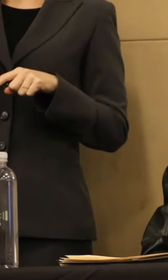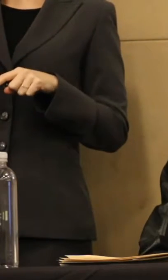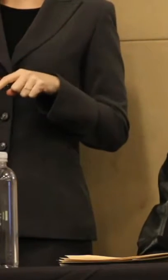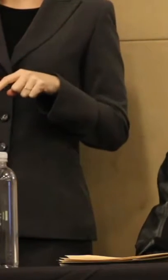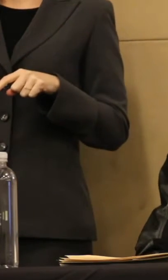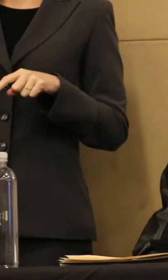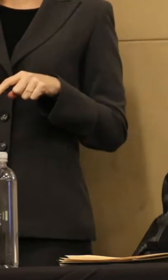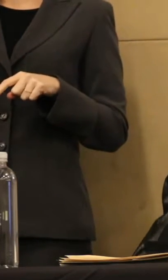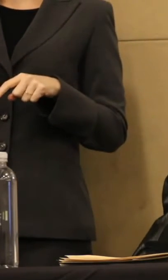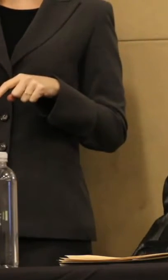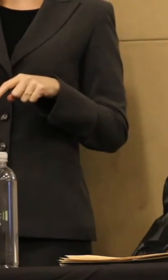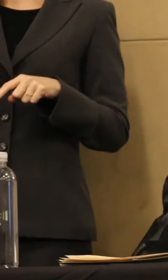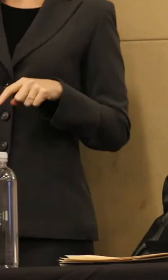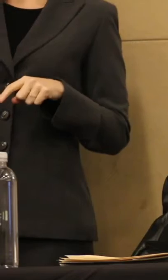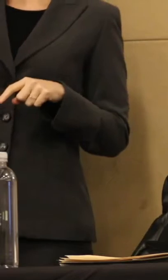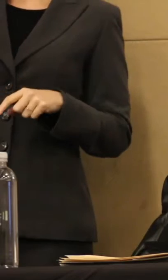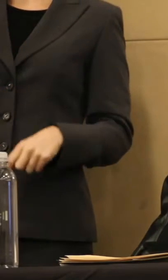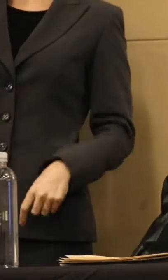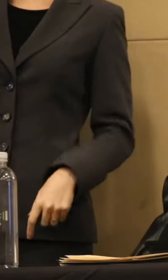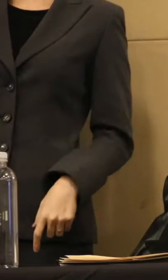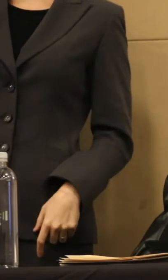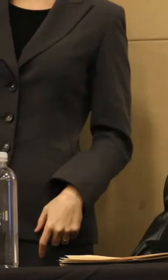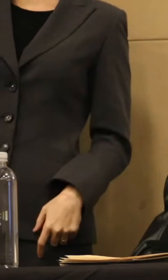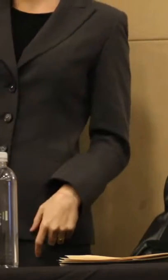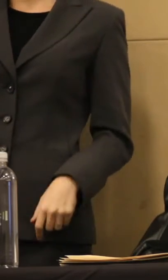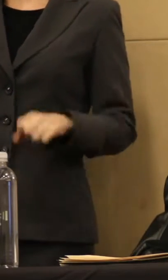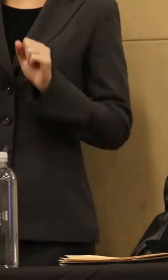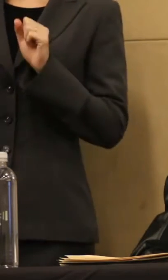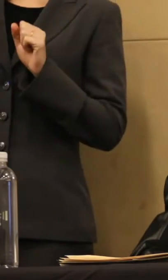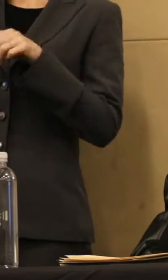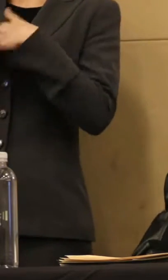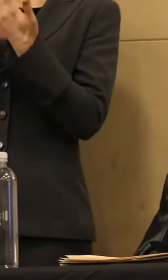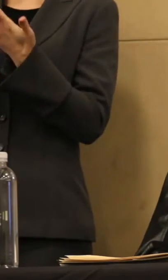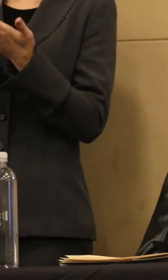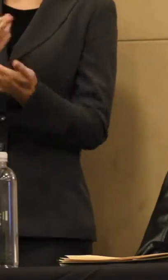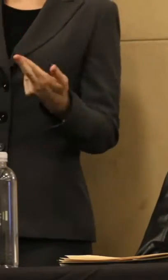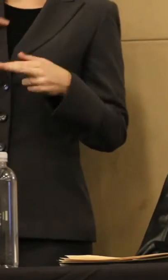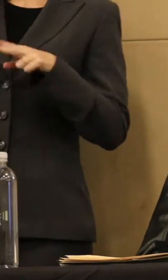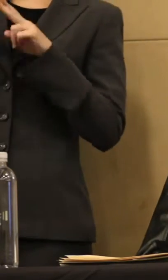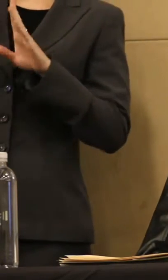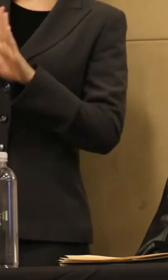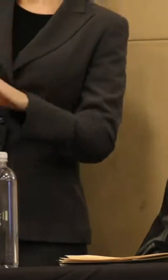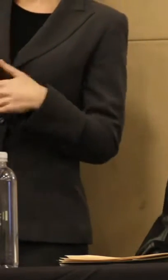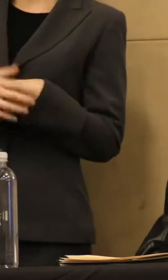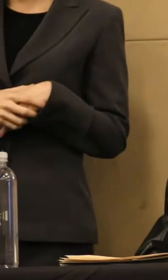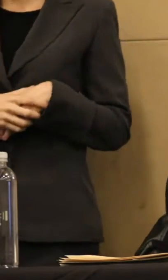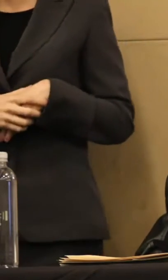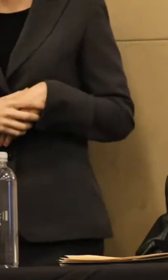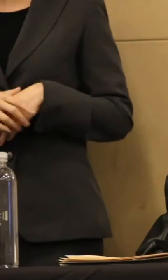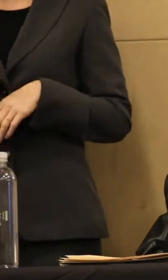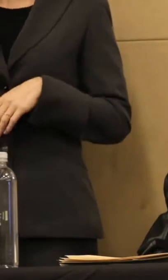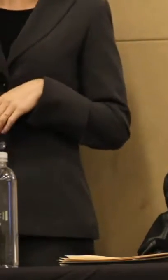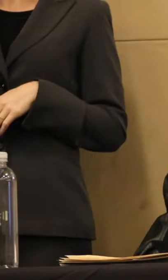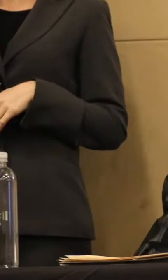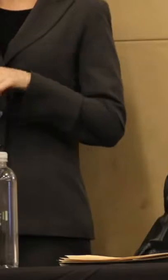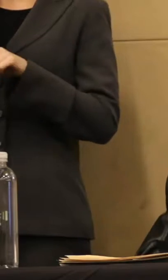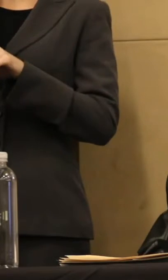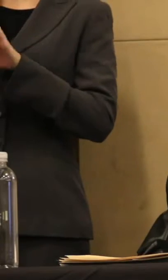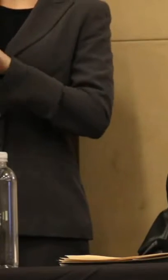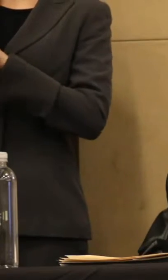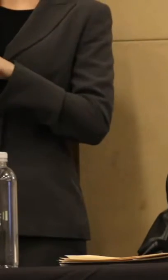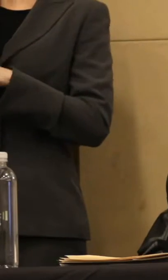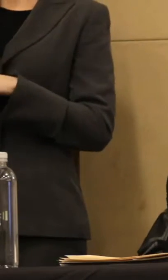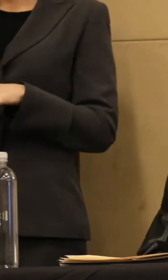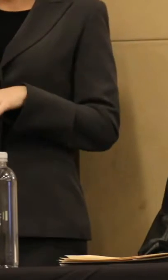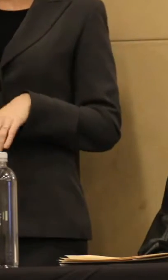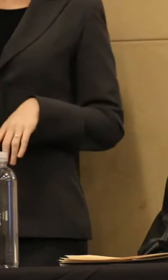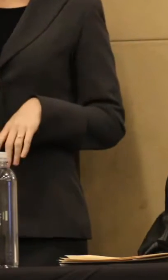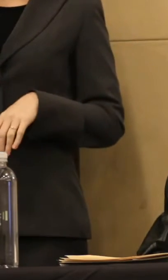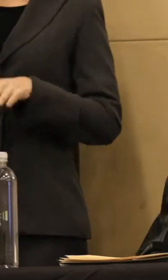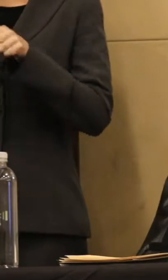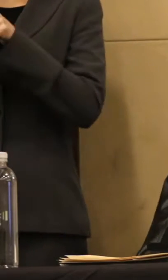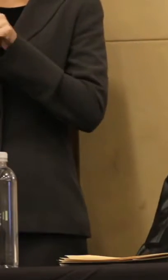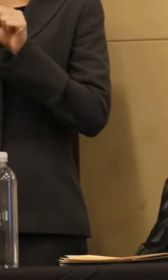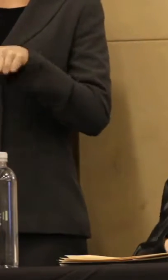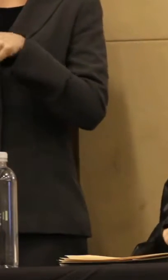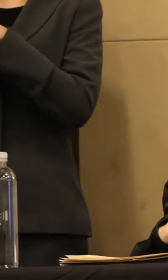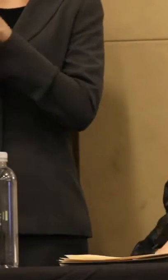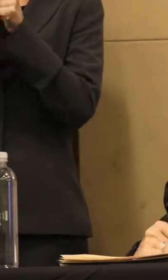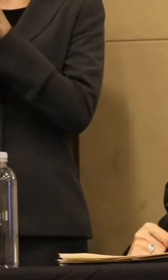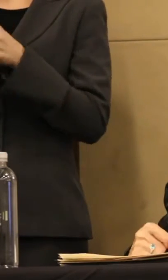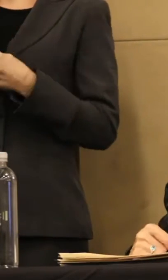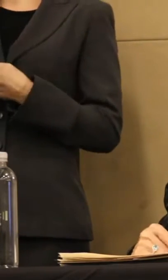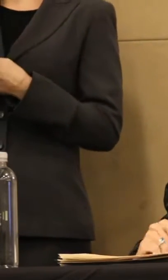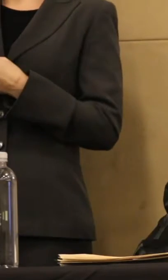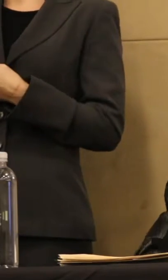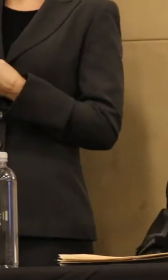So, if you are an employer you can work with what we call earn to institute some of those